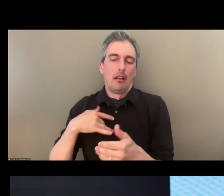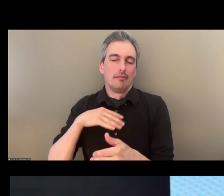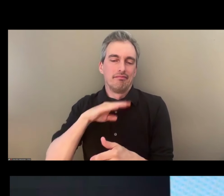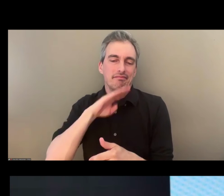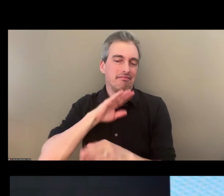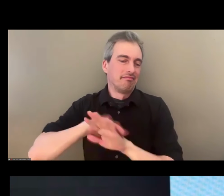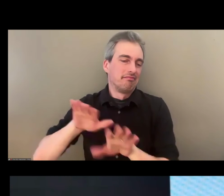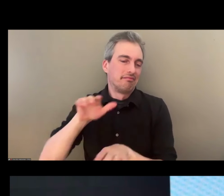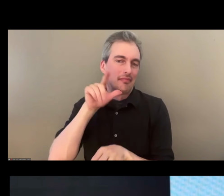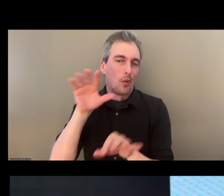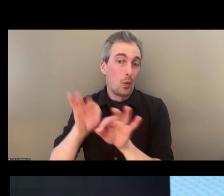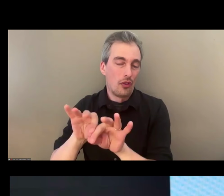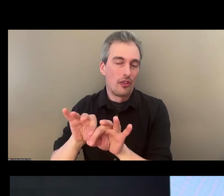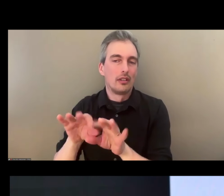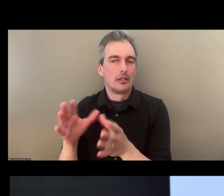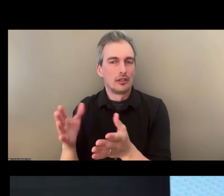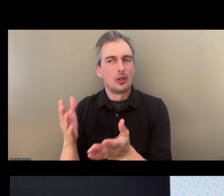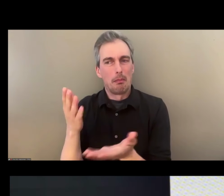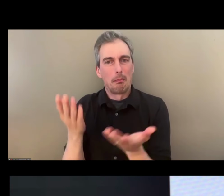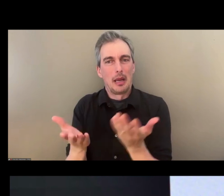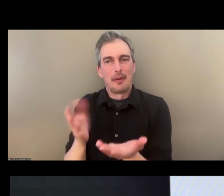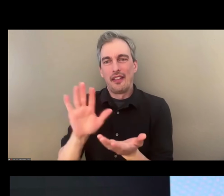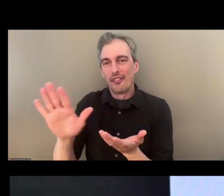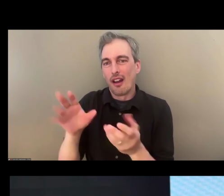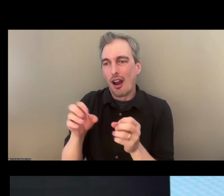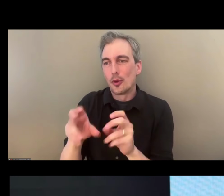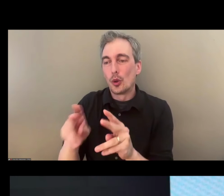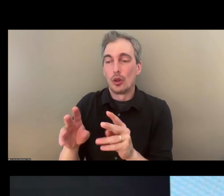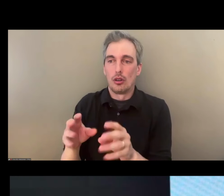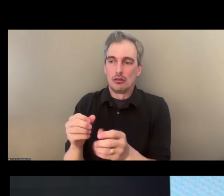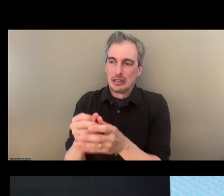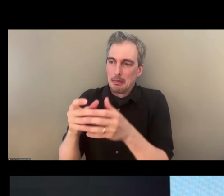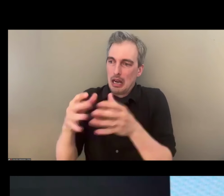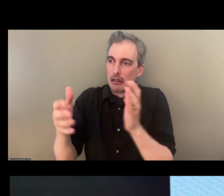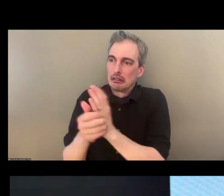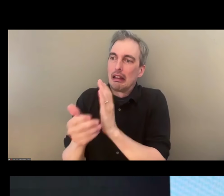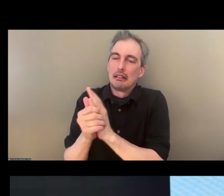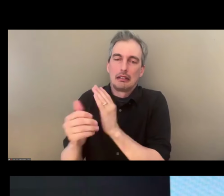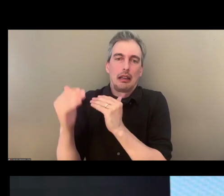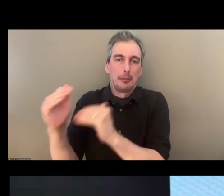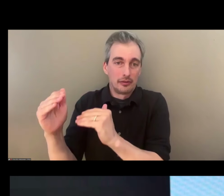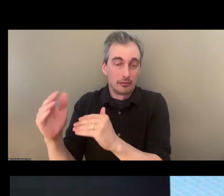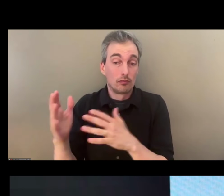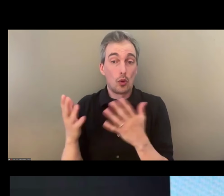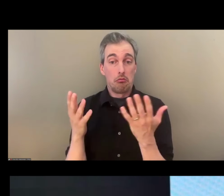So that's pretty much where my results stand right now. Basically to understand the current state of accessibility.